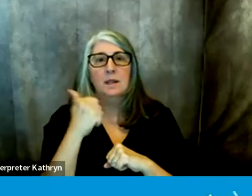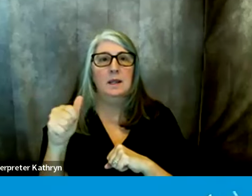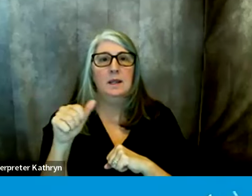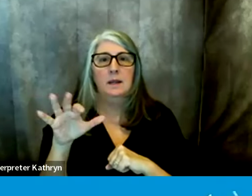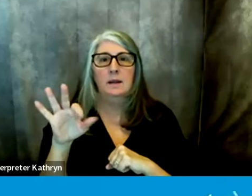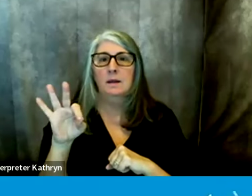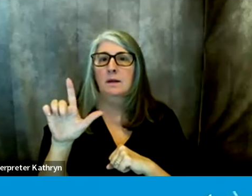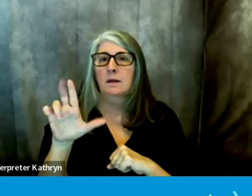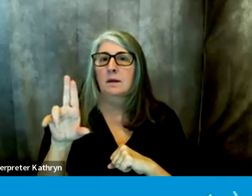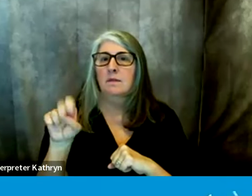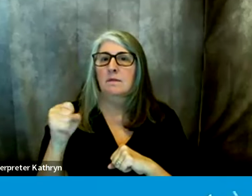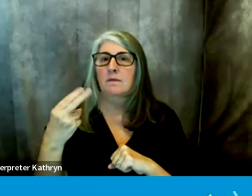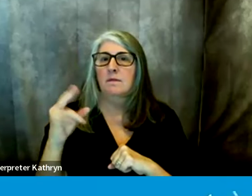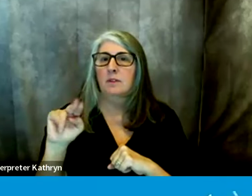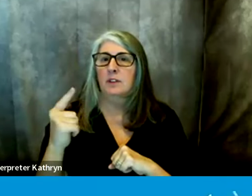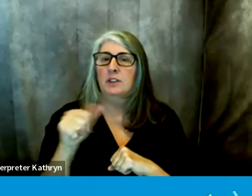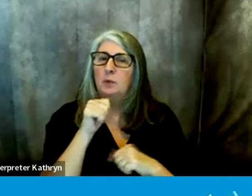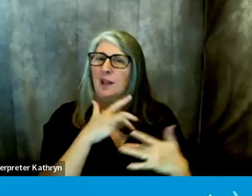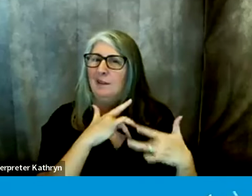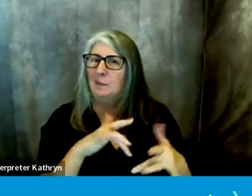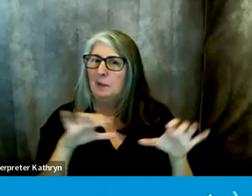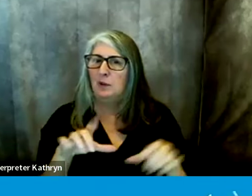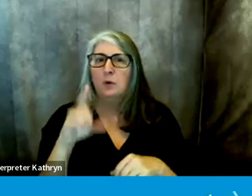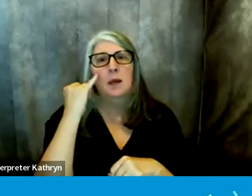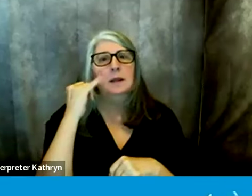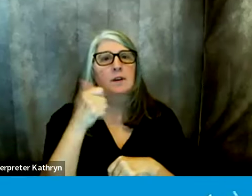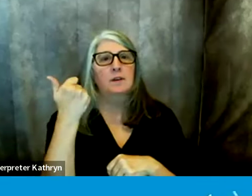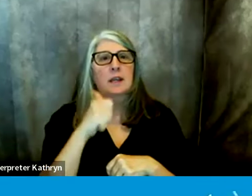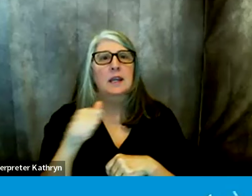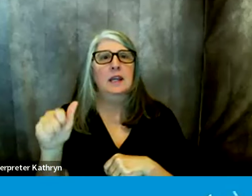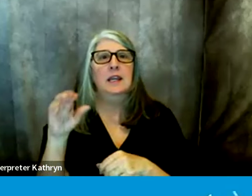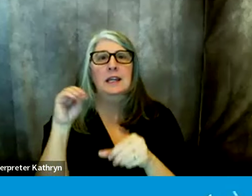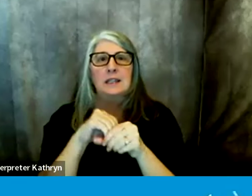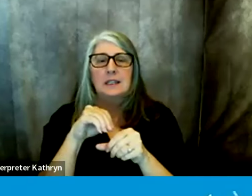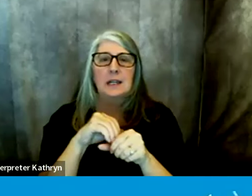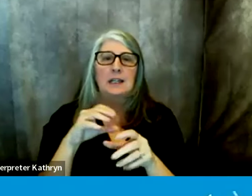which is not typically done, but if there's any kind of installations or anything like that needs to be done